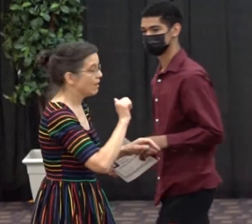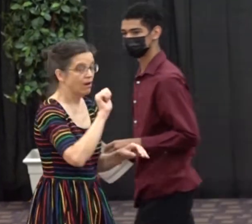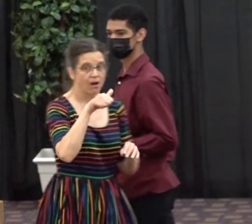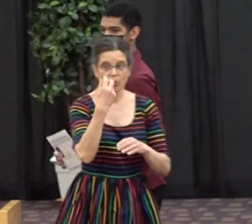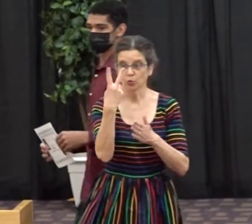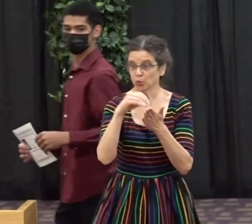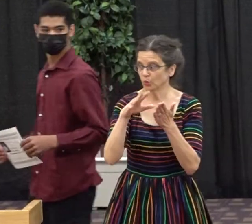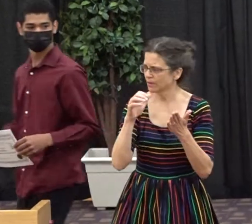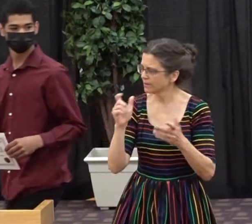Good job.